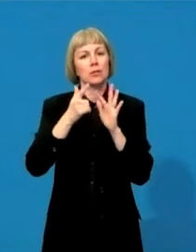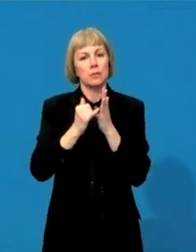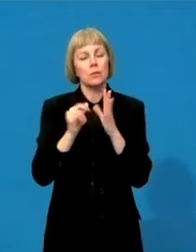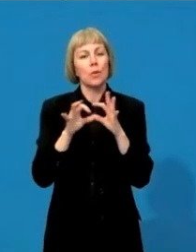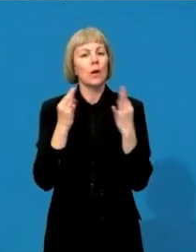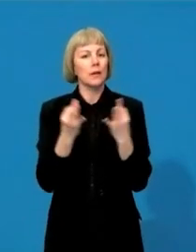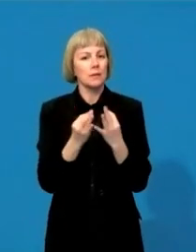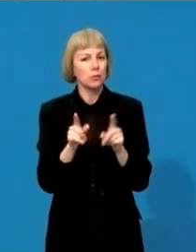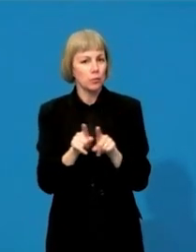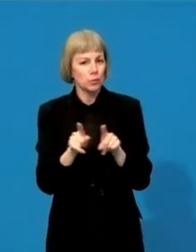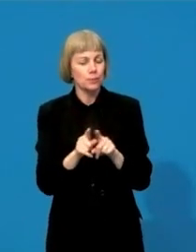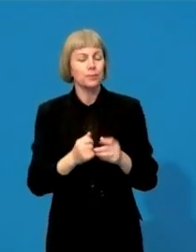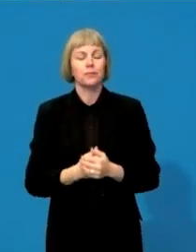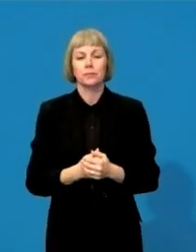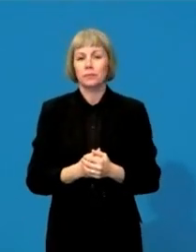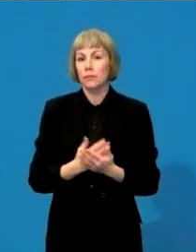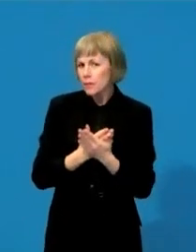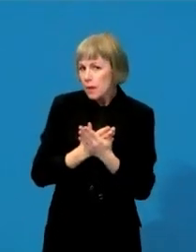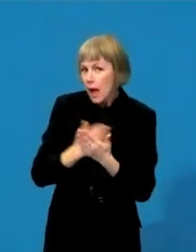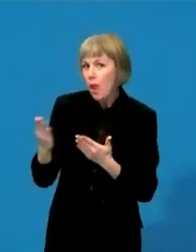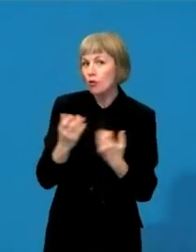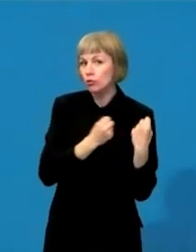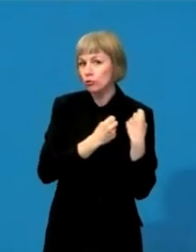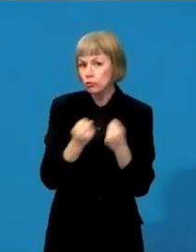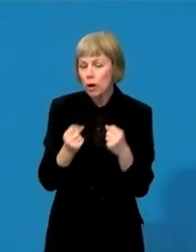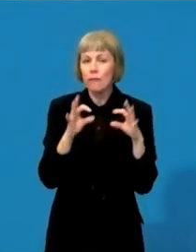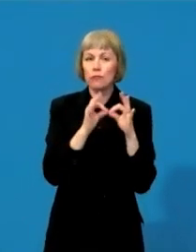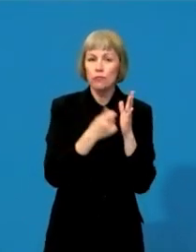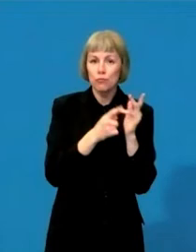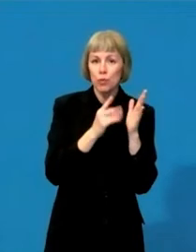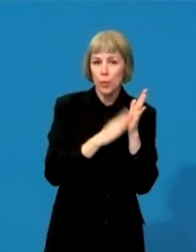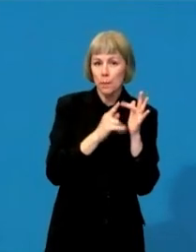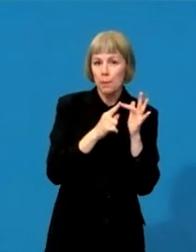And how long does it take to drive from Broome to - to you?